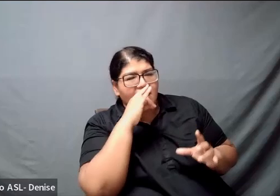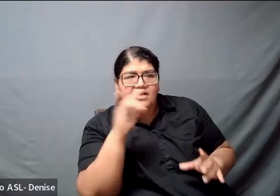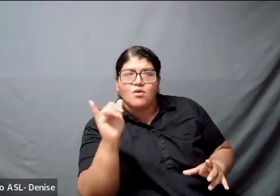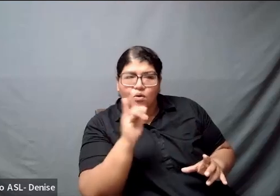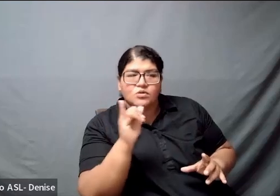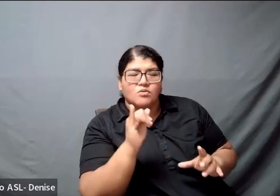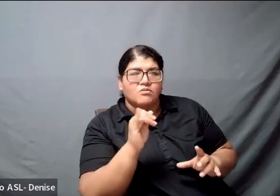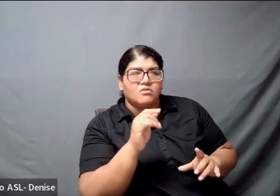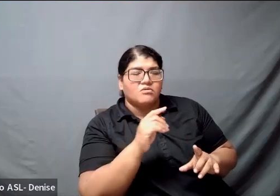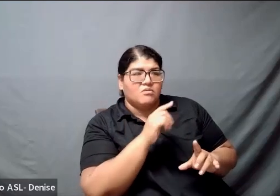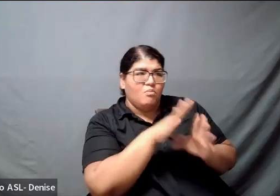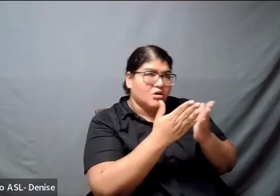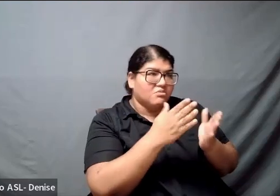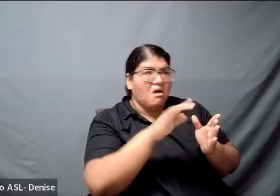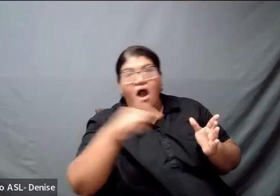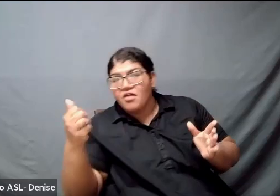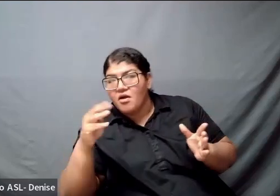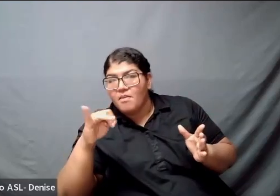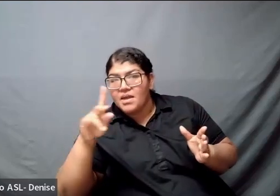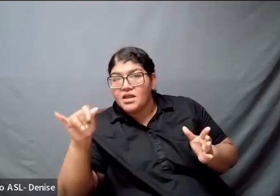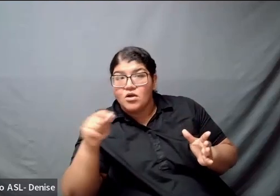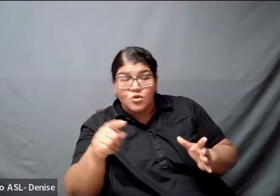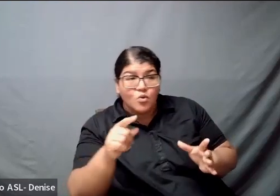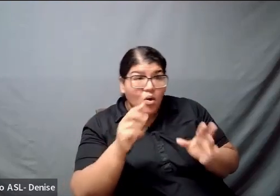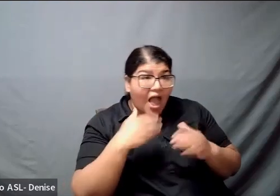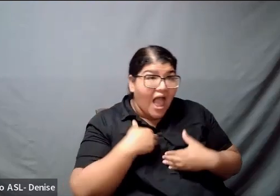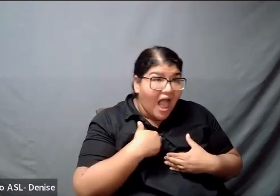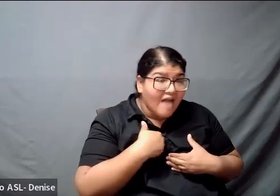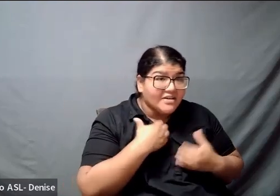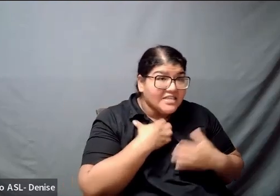Do you have an interest or a desire or hope that your books will be turned